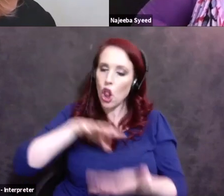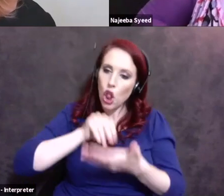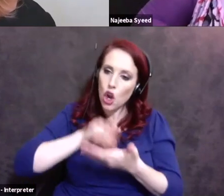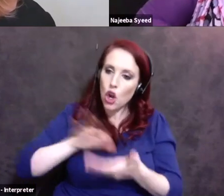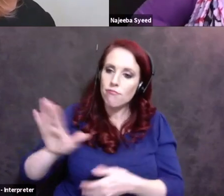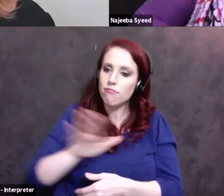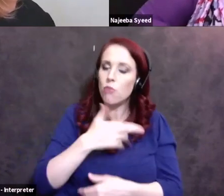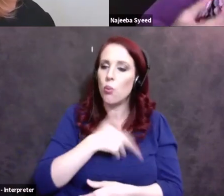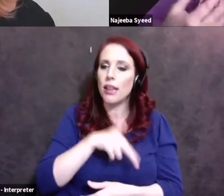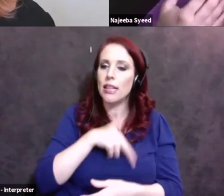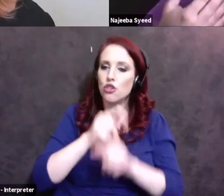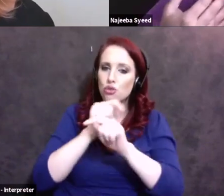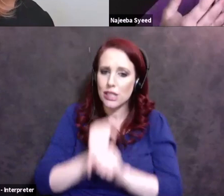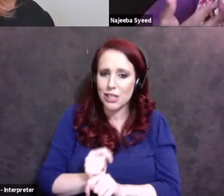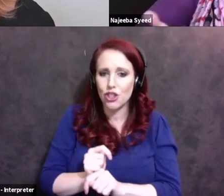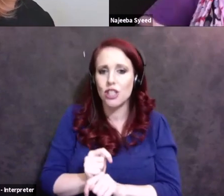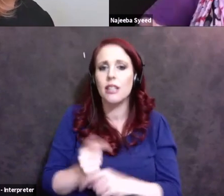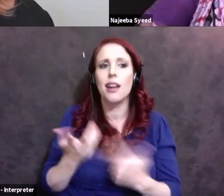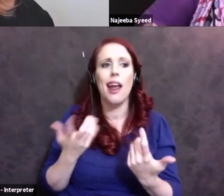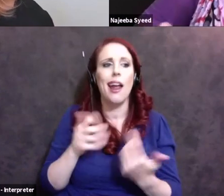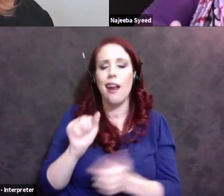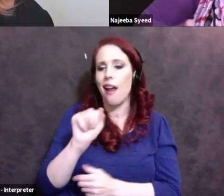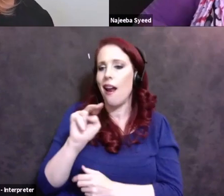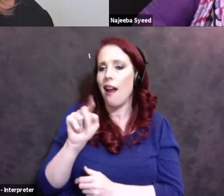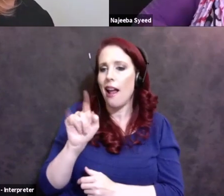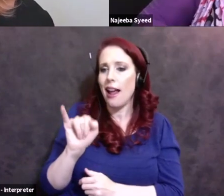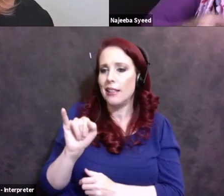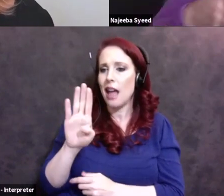that goes a long way in anti-bias education around religion in general.